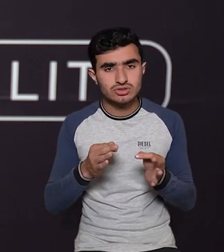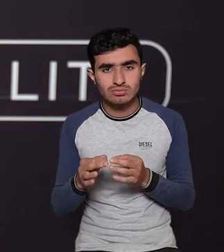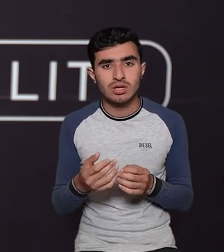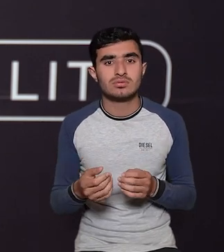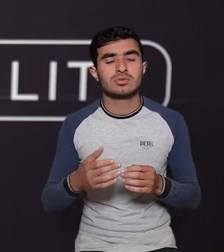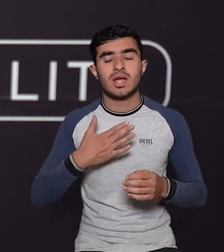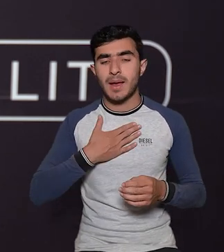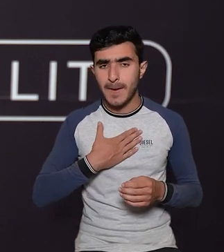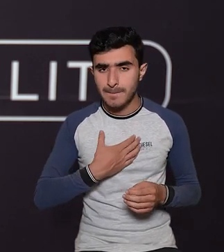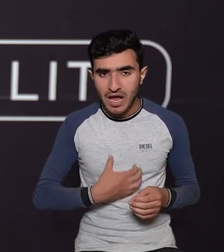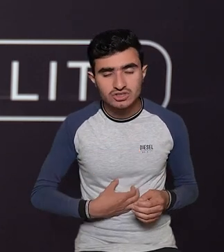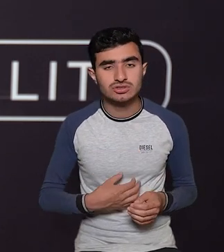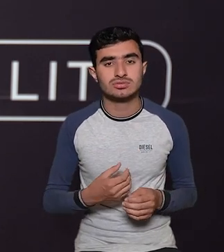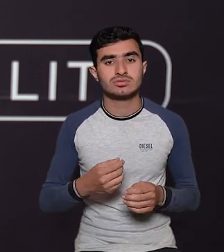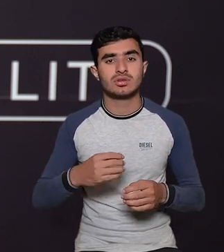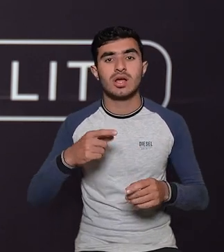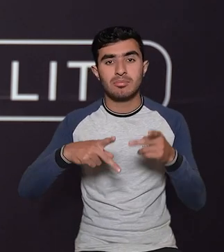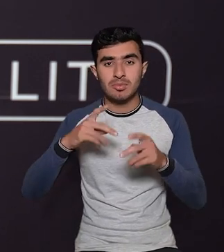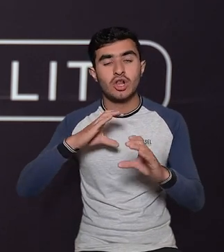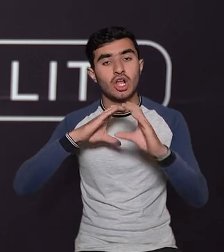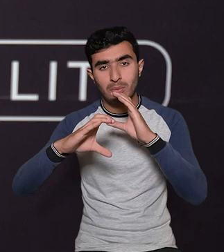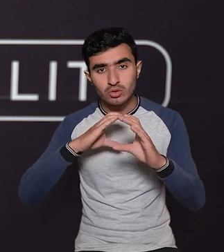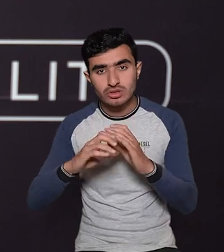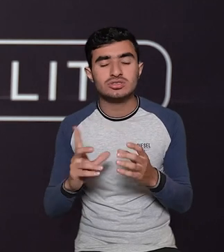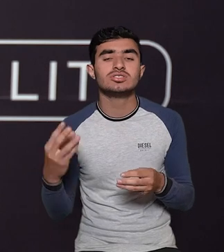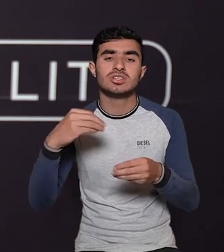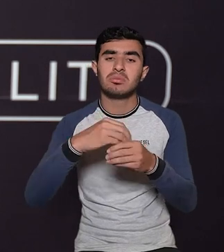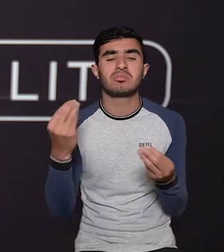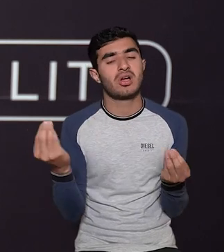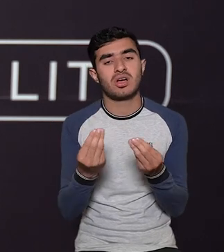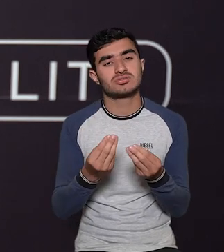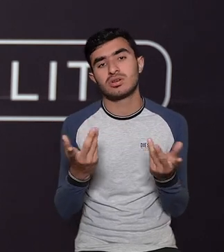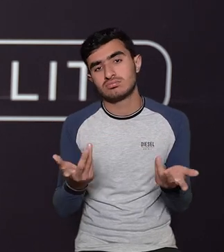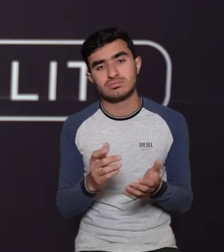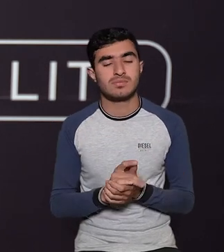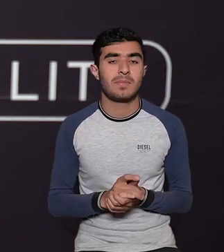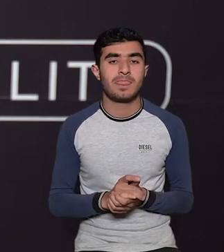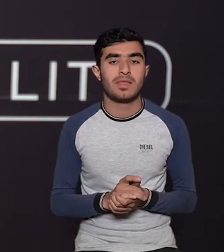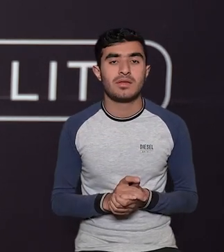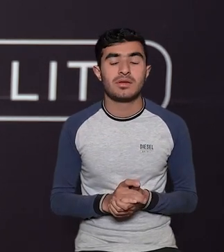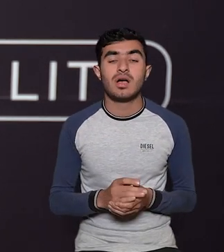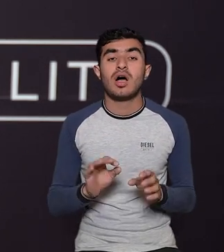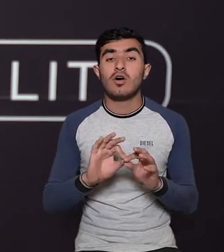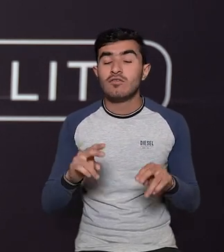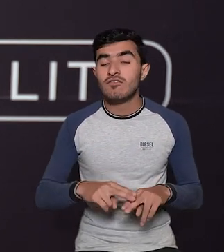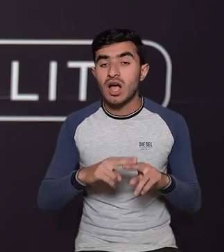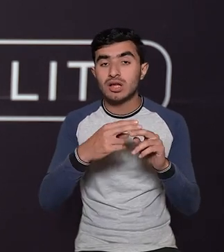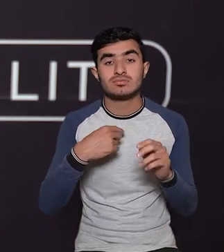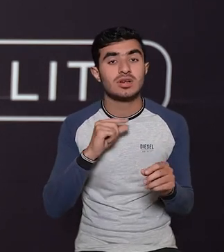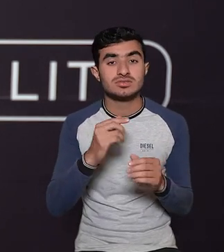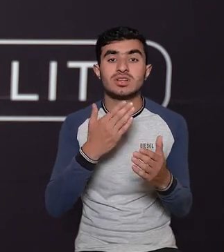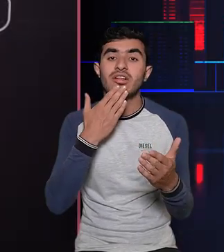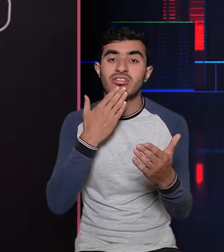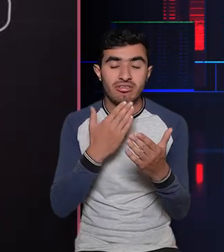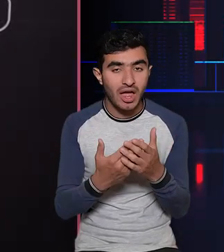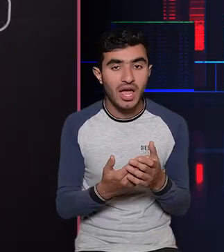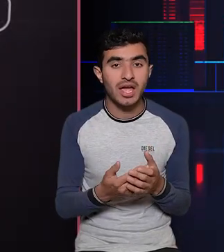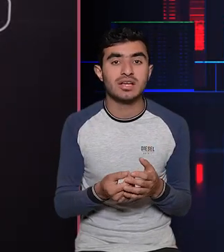management or patience or communication with people and it becomes very easy for you.